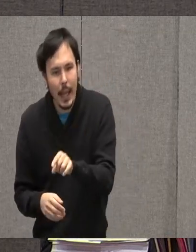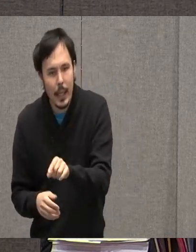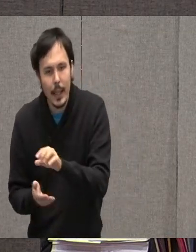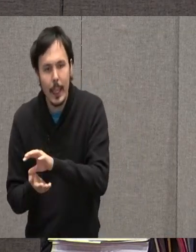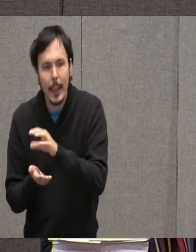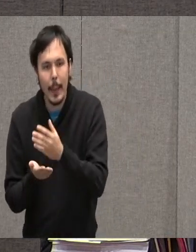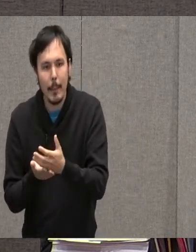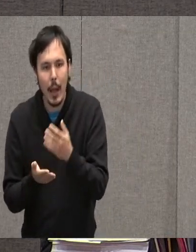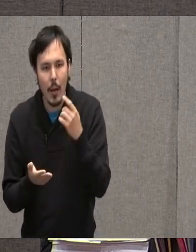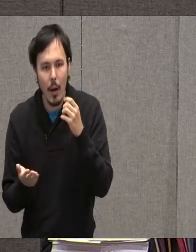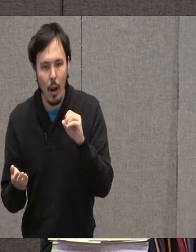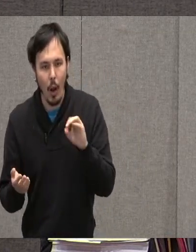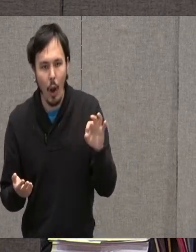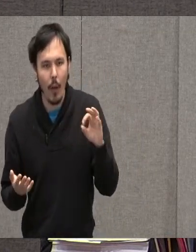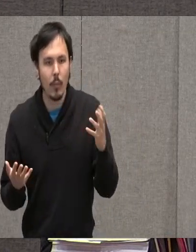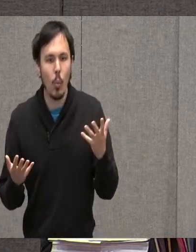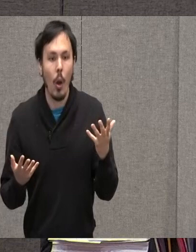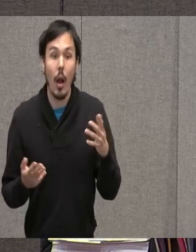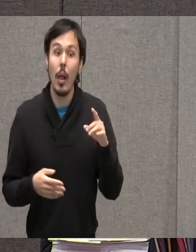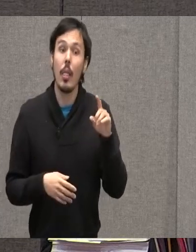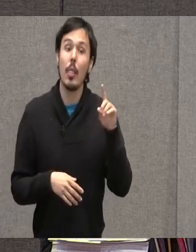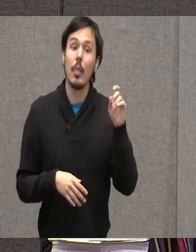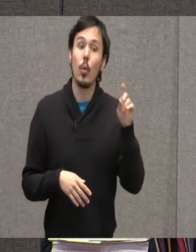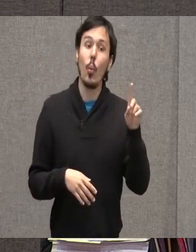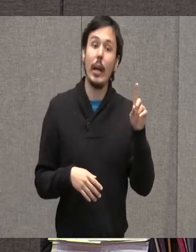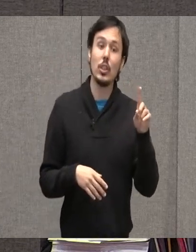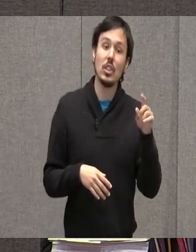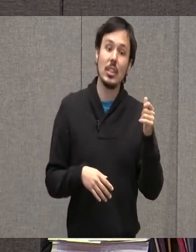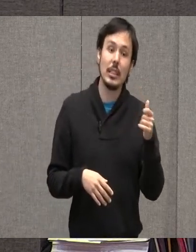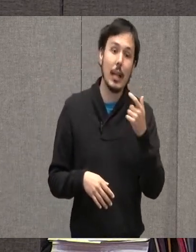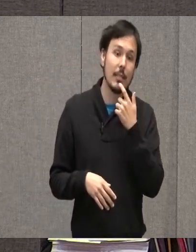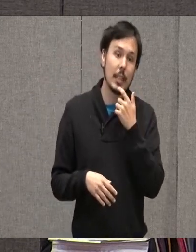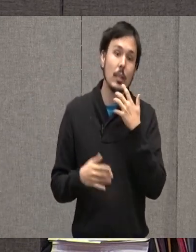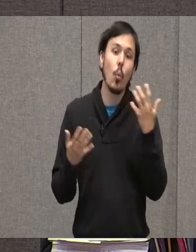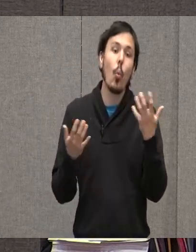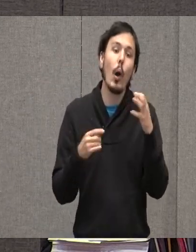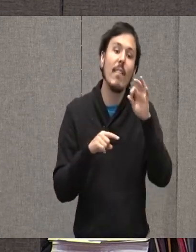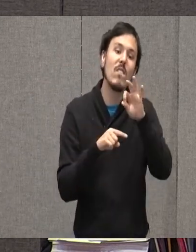And the question said, what fraction of a whole box.